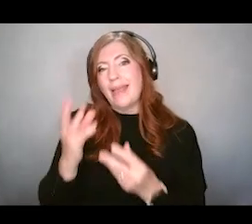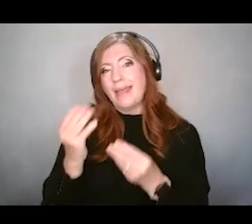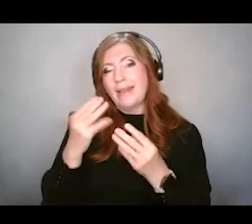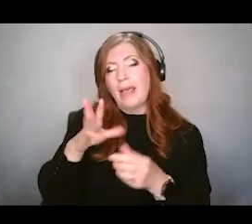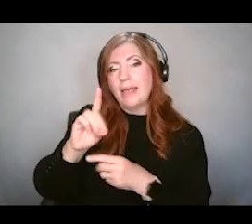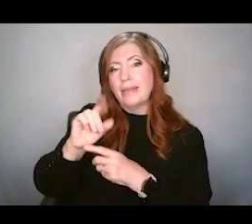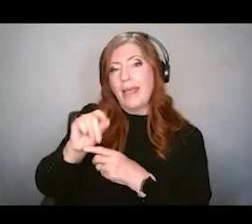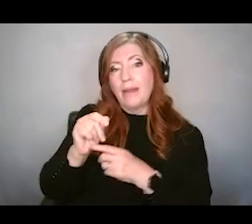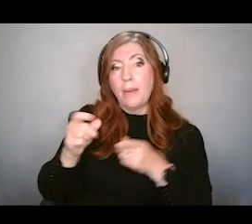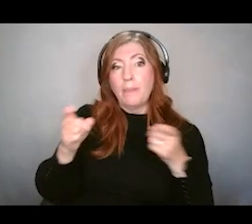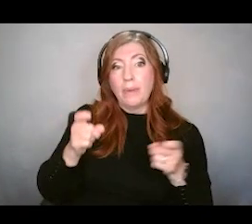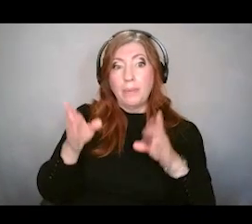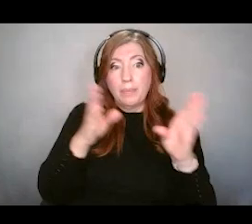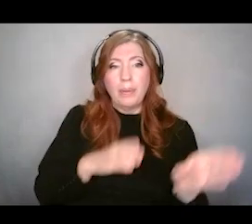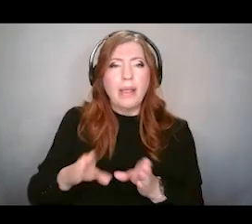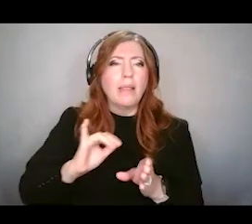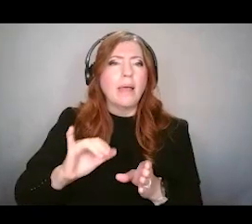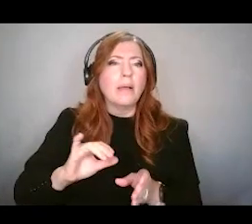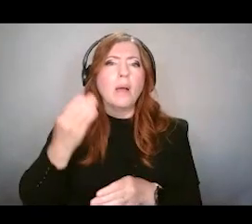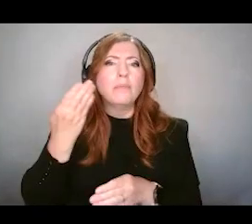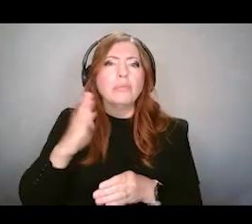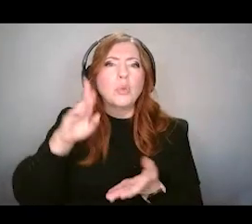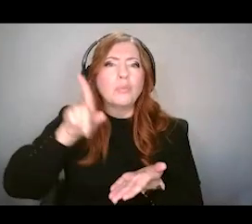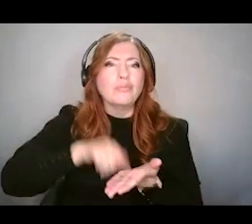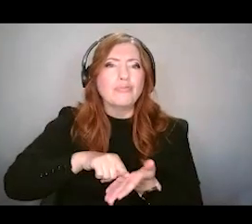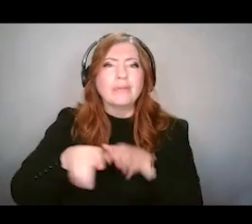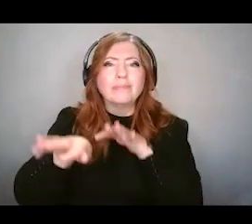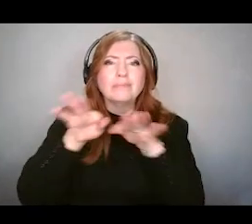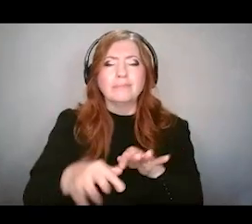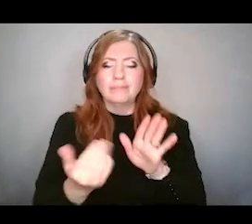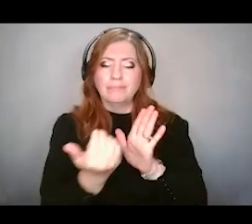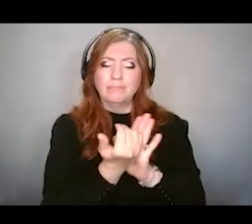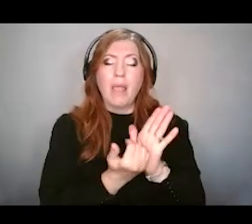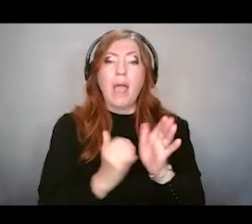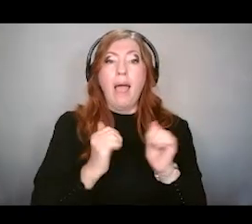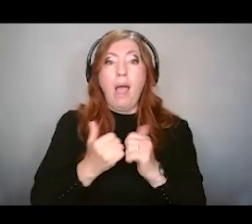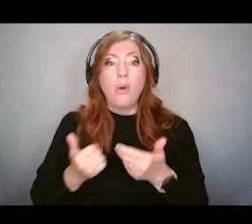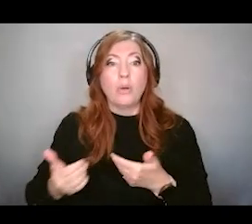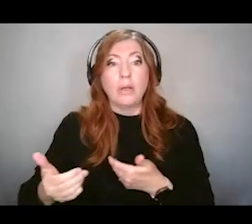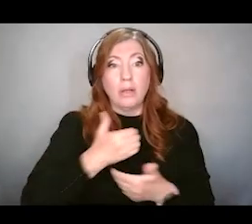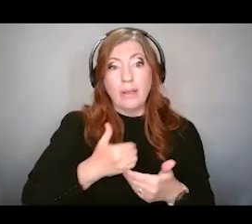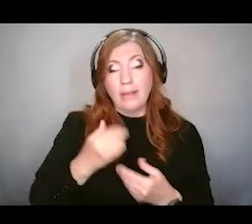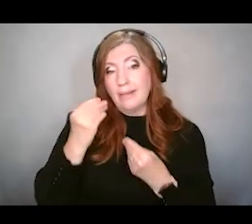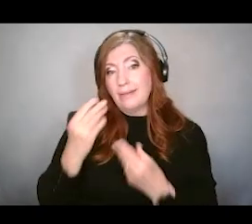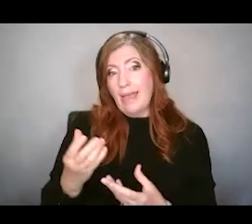Think of it as your blueprint – it outlines how data will be collected, stored, shared,